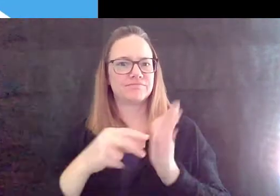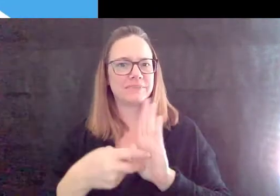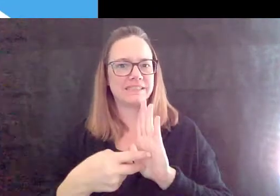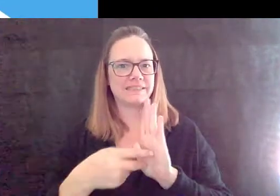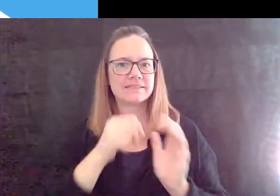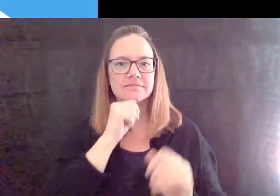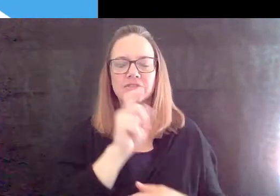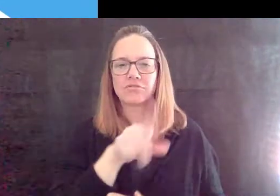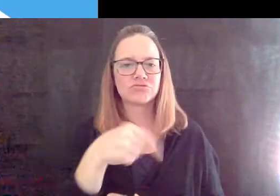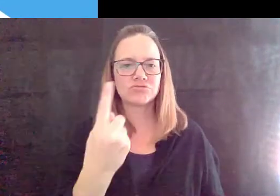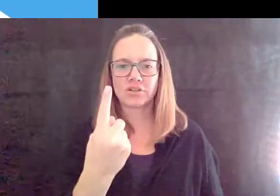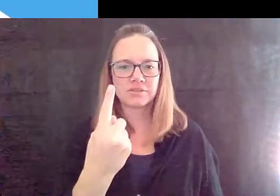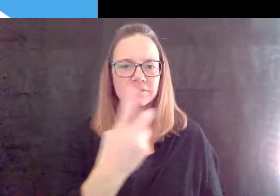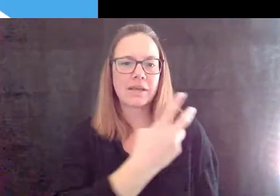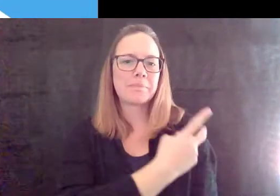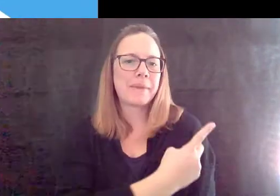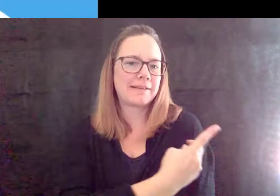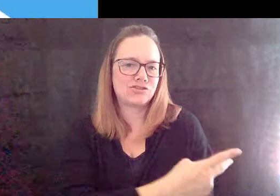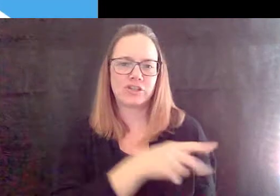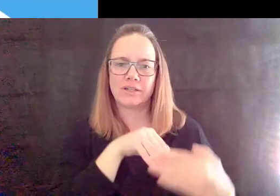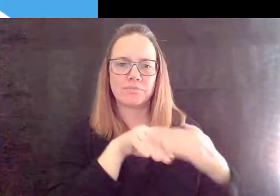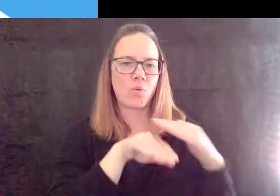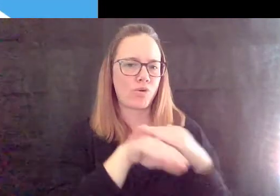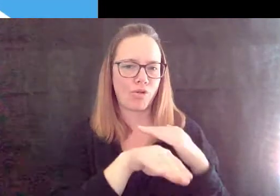we're not just talking about another patient portal, right.